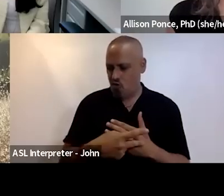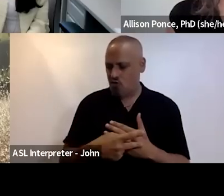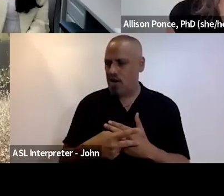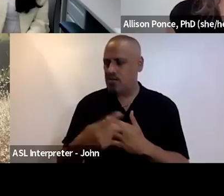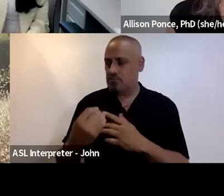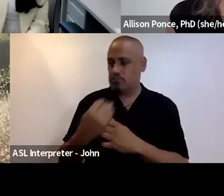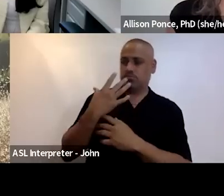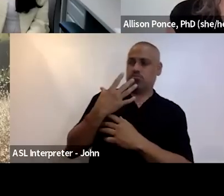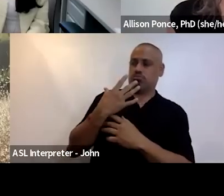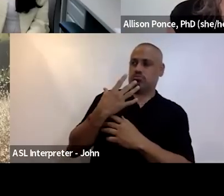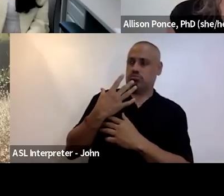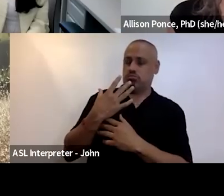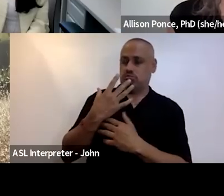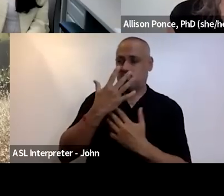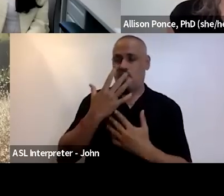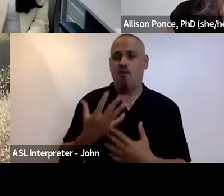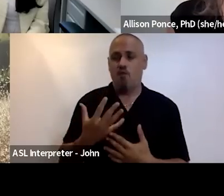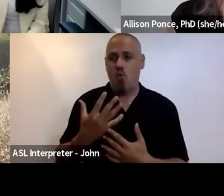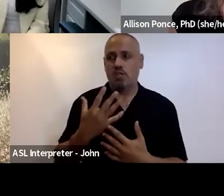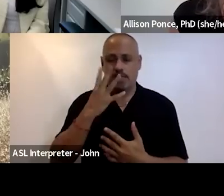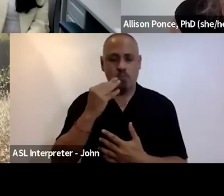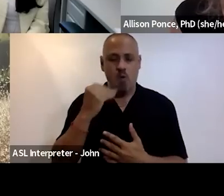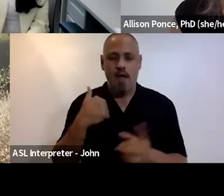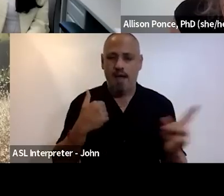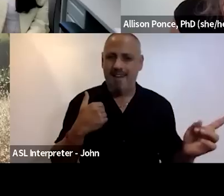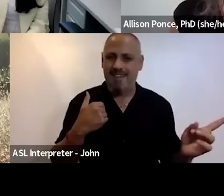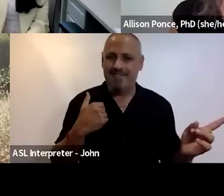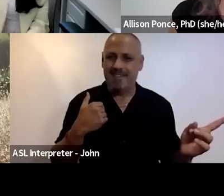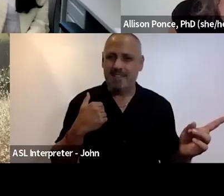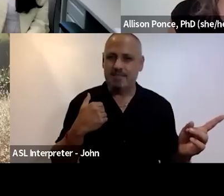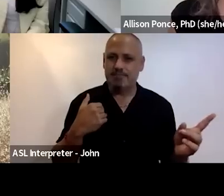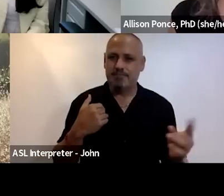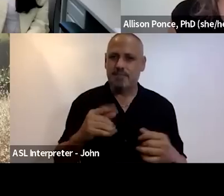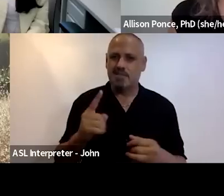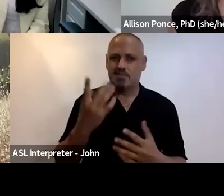some unfortunate experiences and encounters just by the nature of their work,